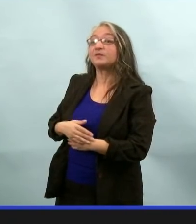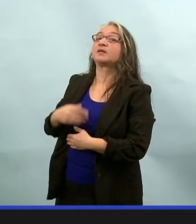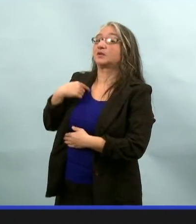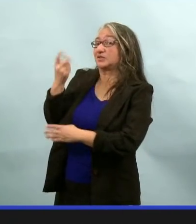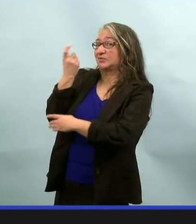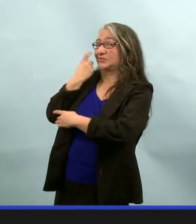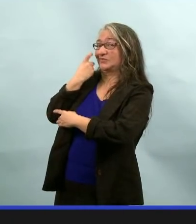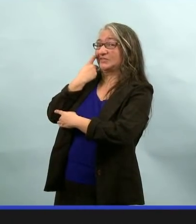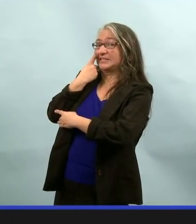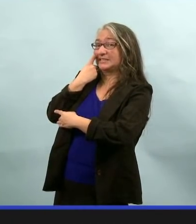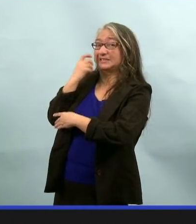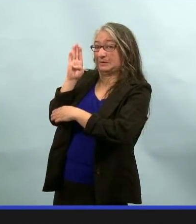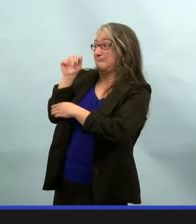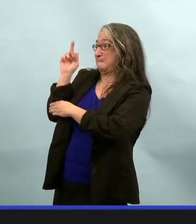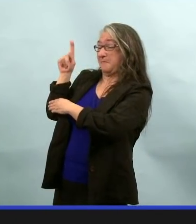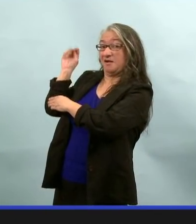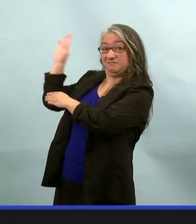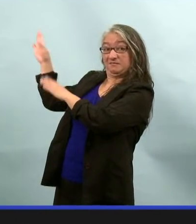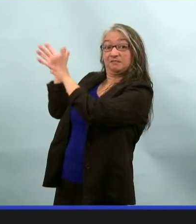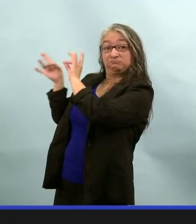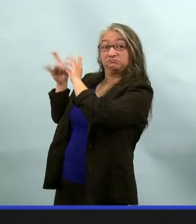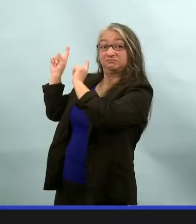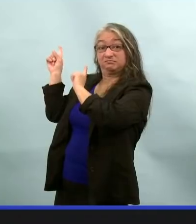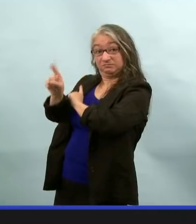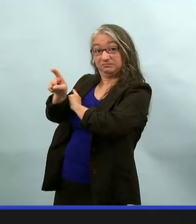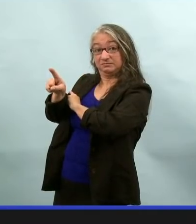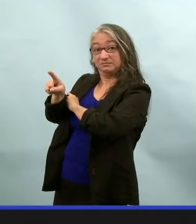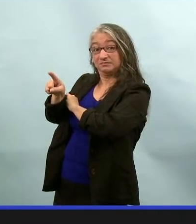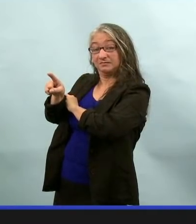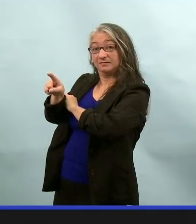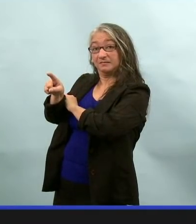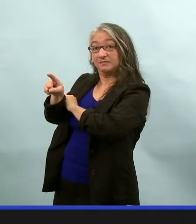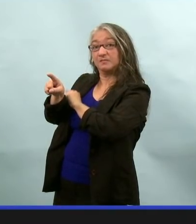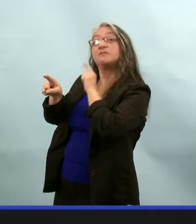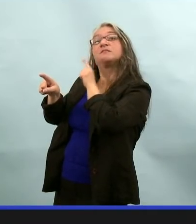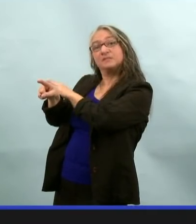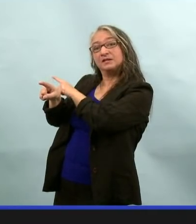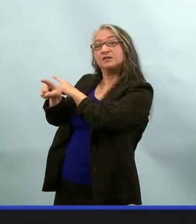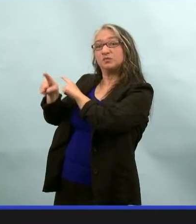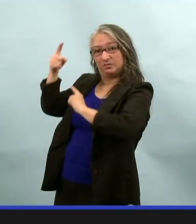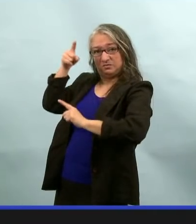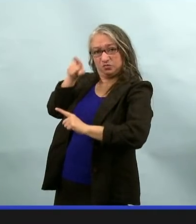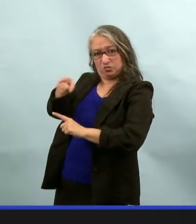aside from moving people around and and canceling uh surgeries what's being done